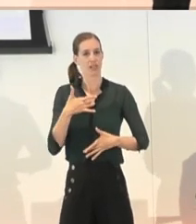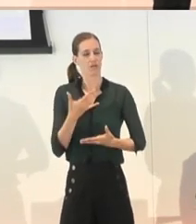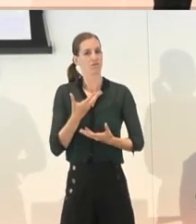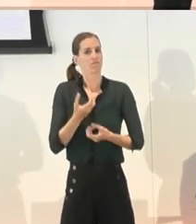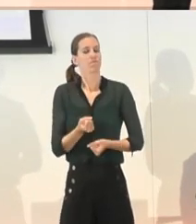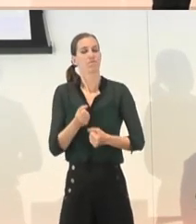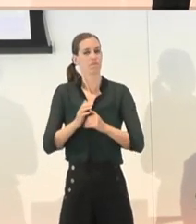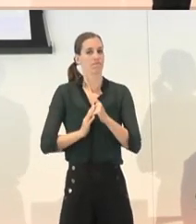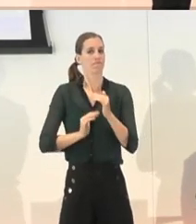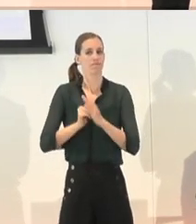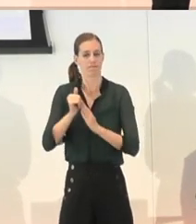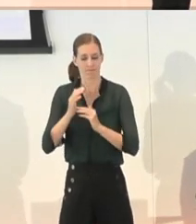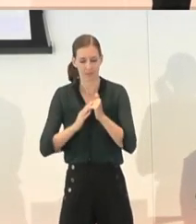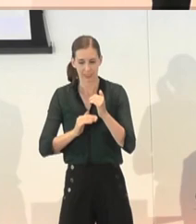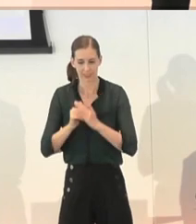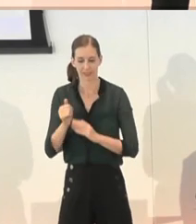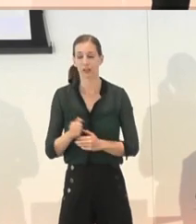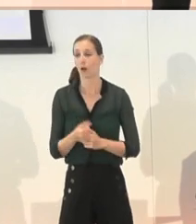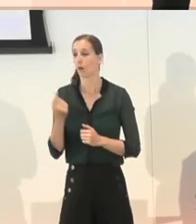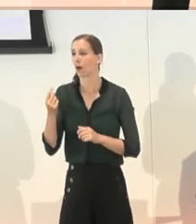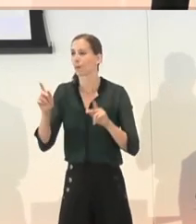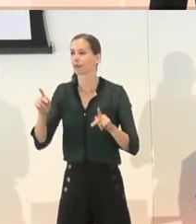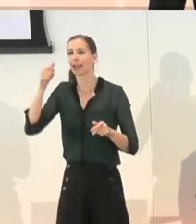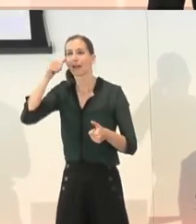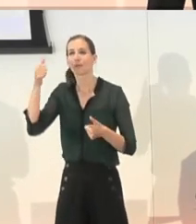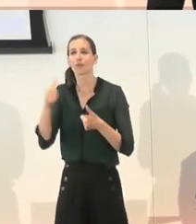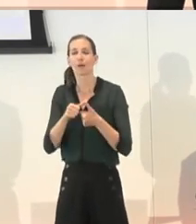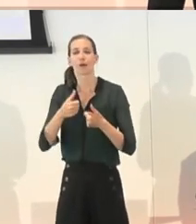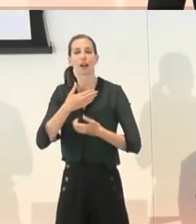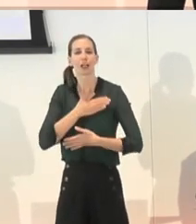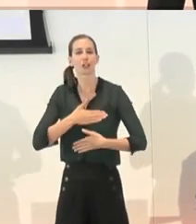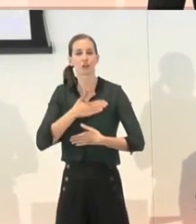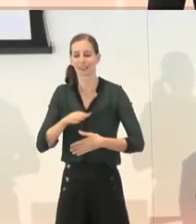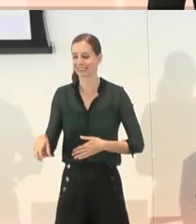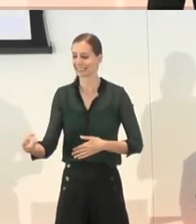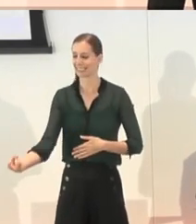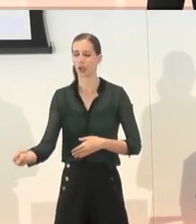community members who likes sitting on the floor and sitting and engaging the way he does. We put